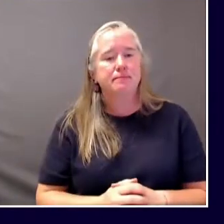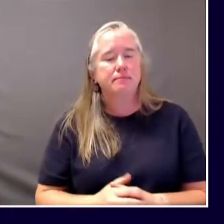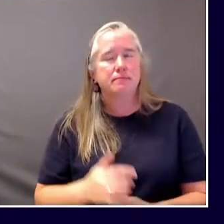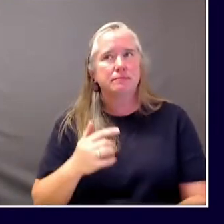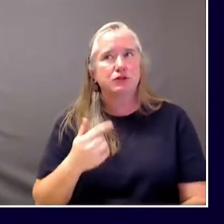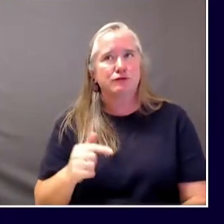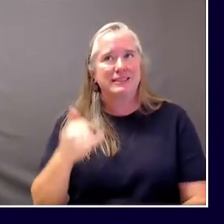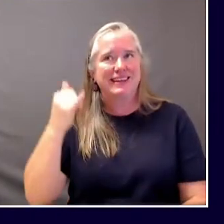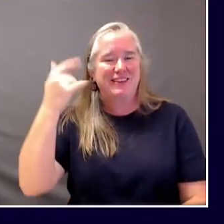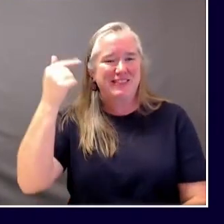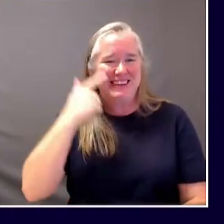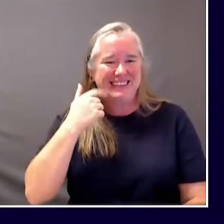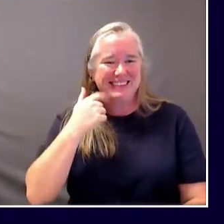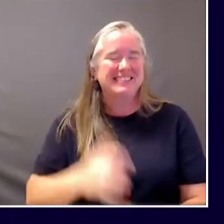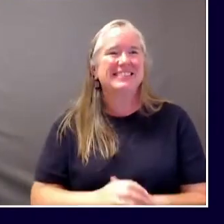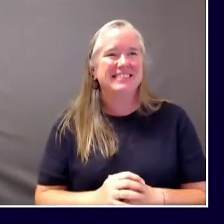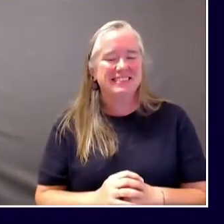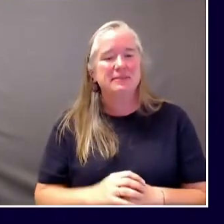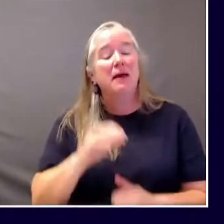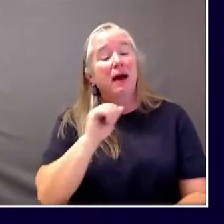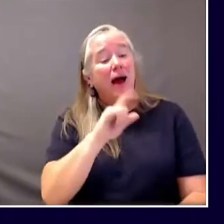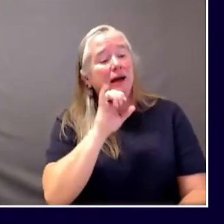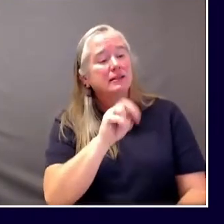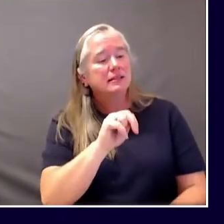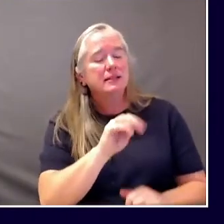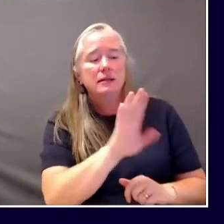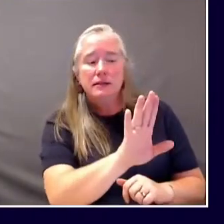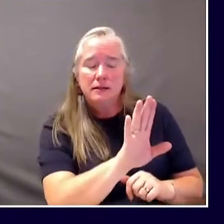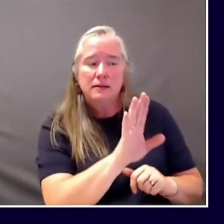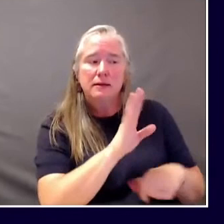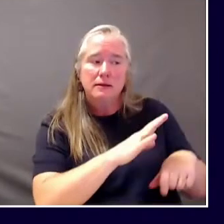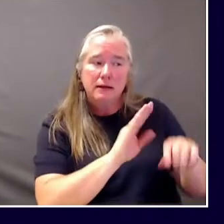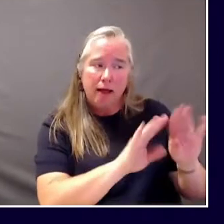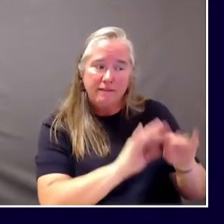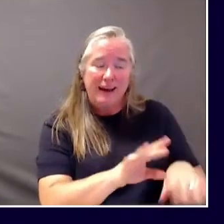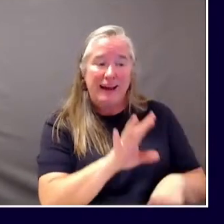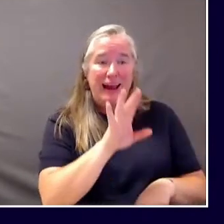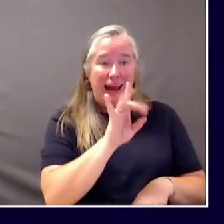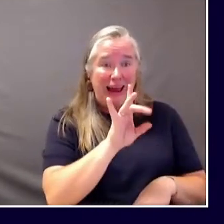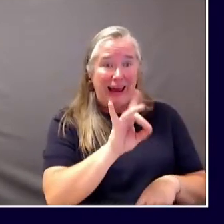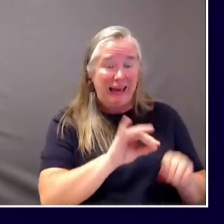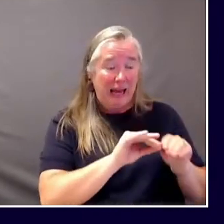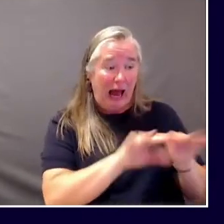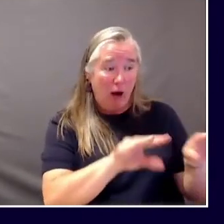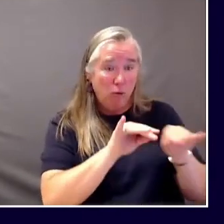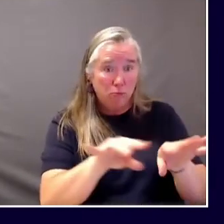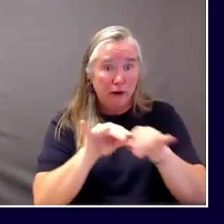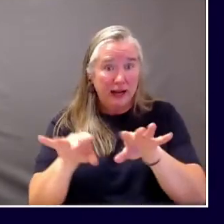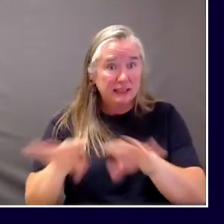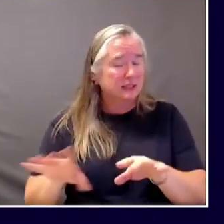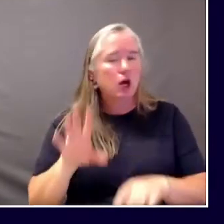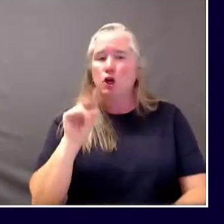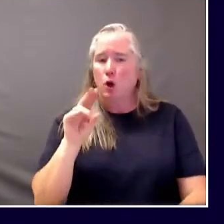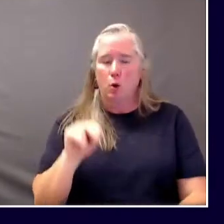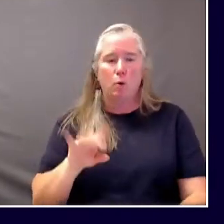underscore that there are not